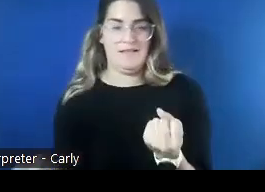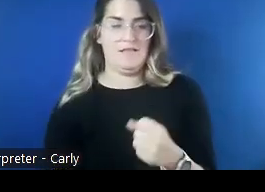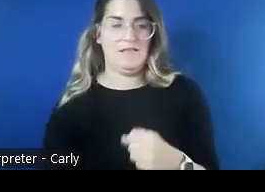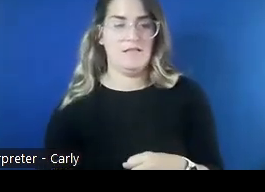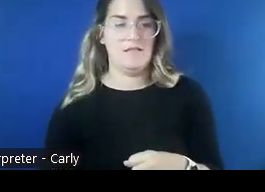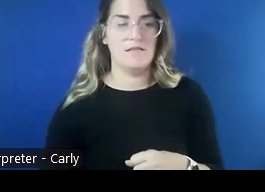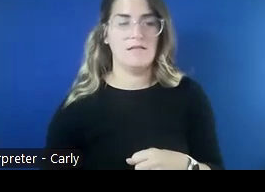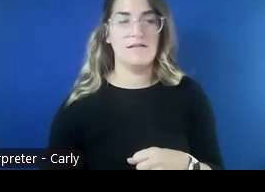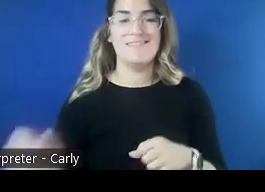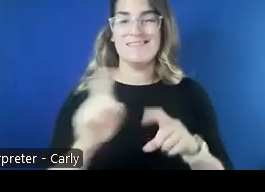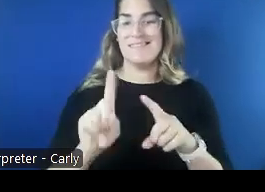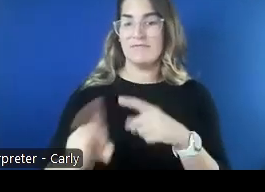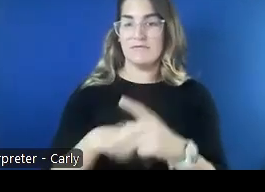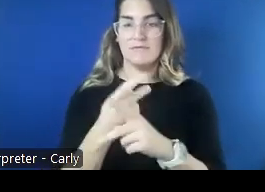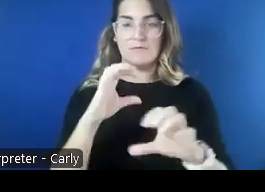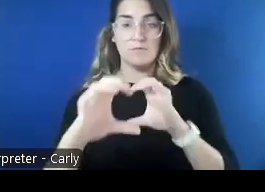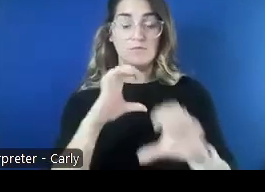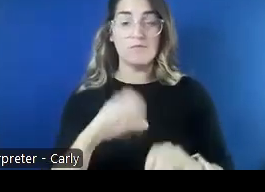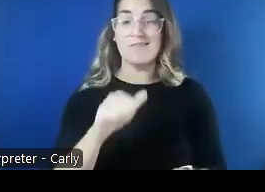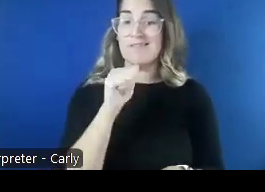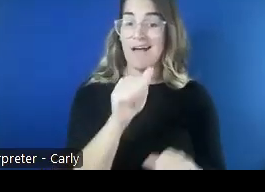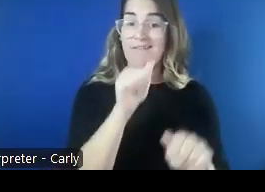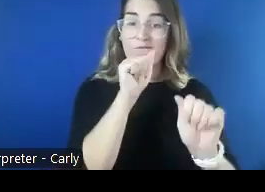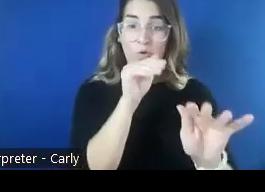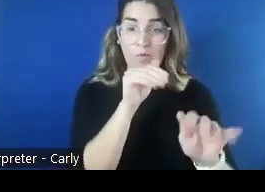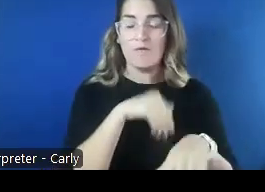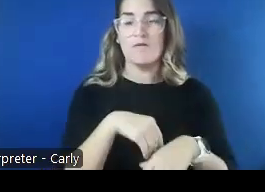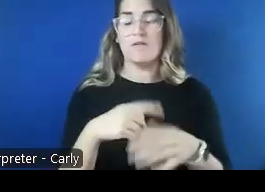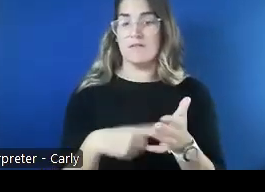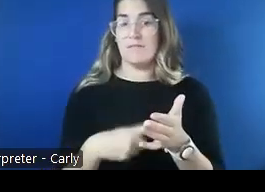and though that language and those words can either divide or connect they can hurt